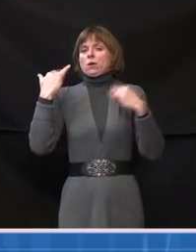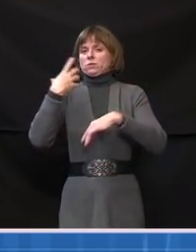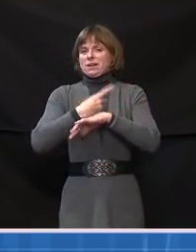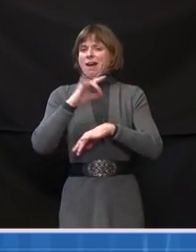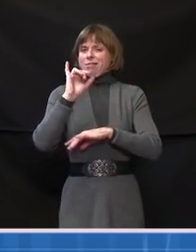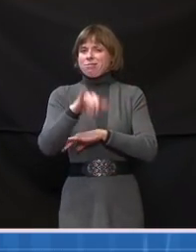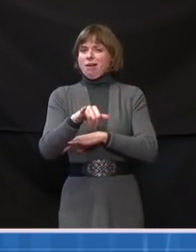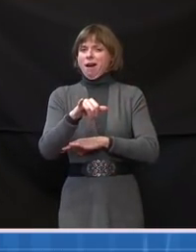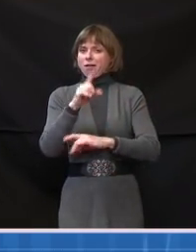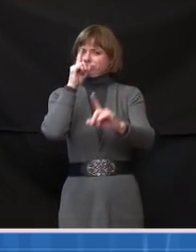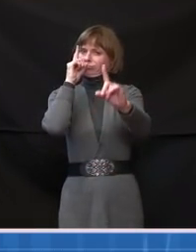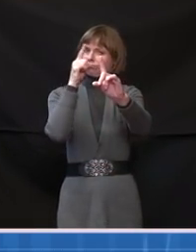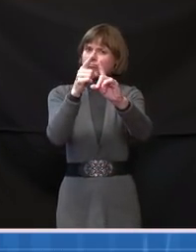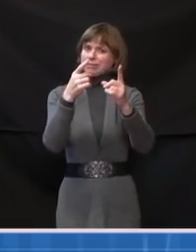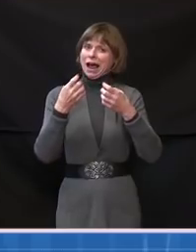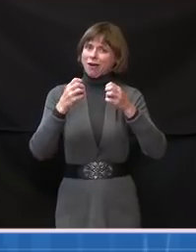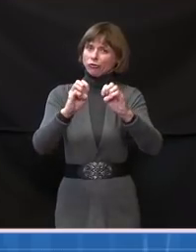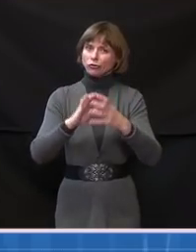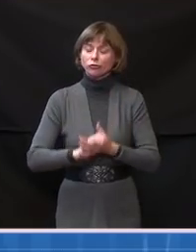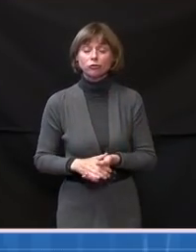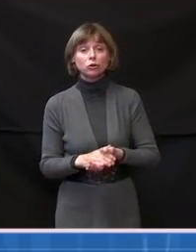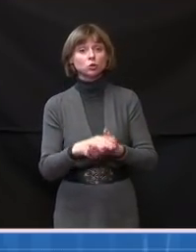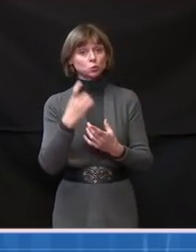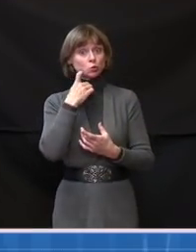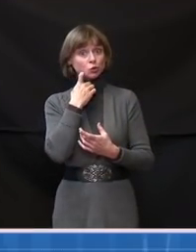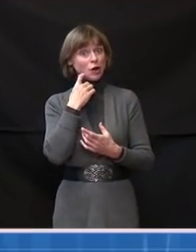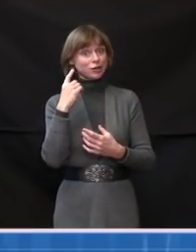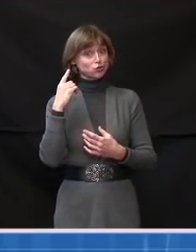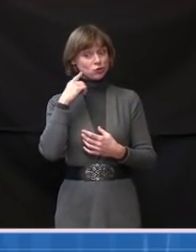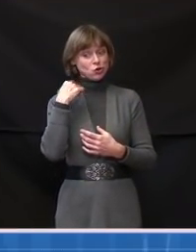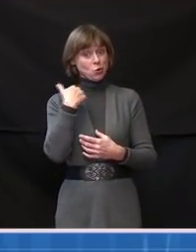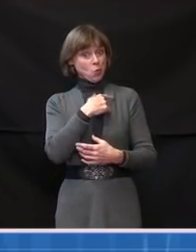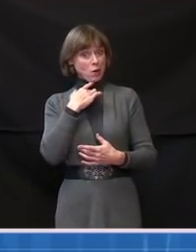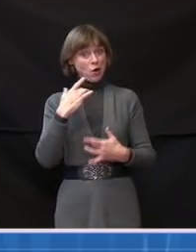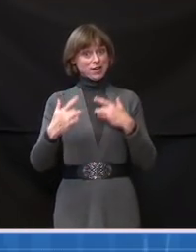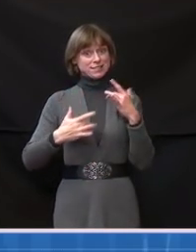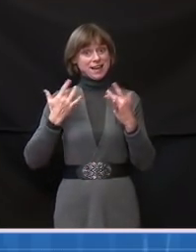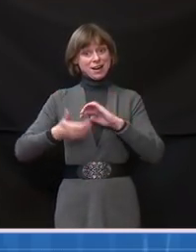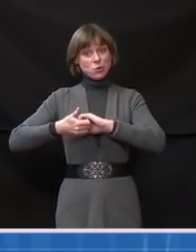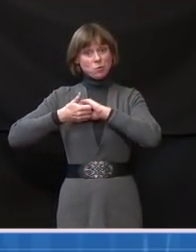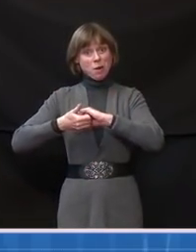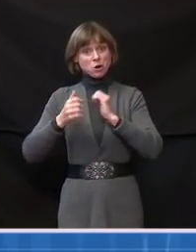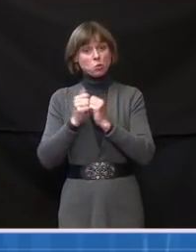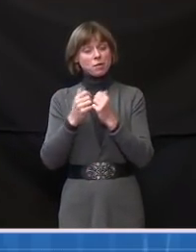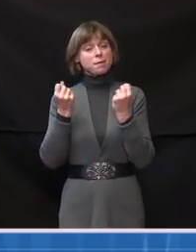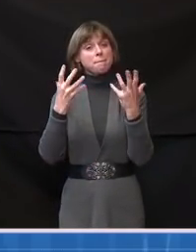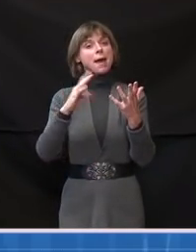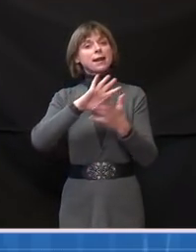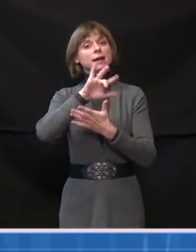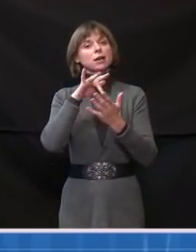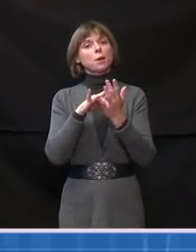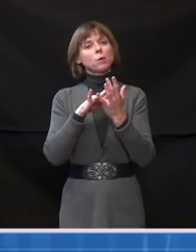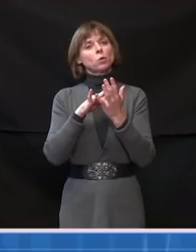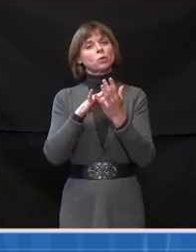So, as you just heard, we are very excited to be partnering with federally-qualified health centers, also known as community health centers.